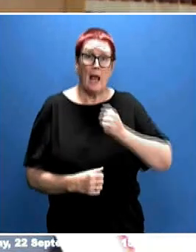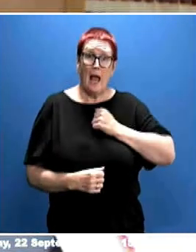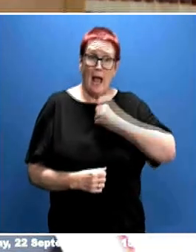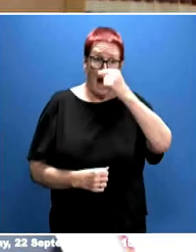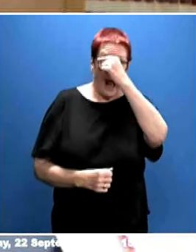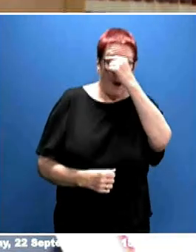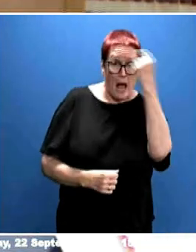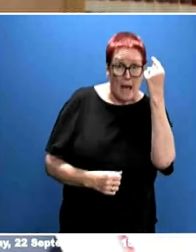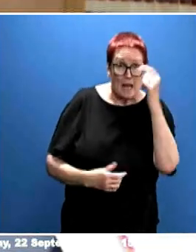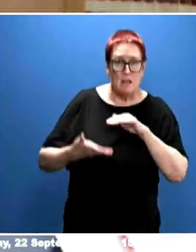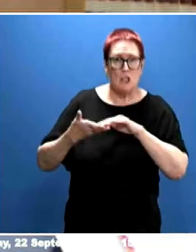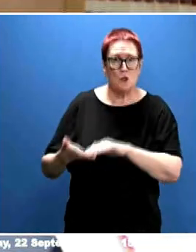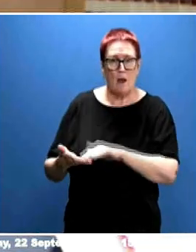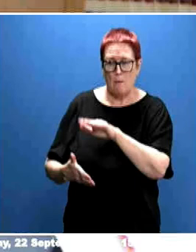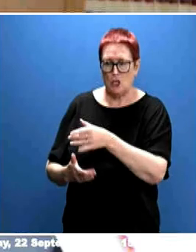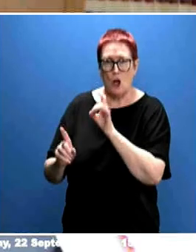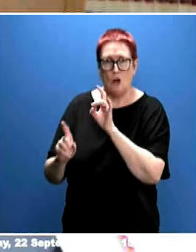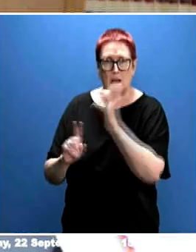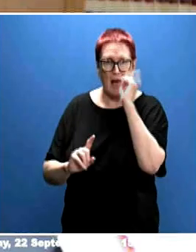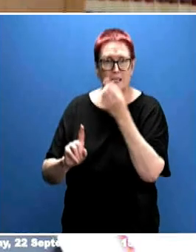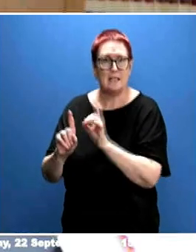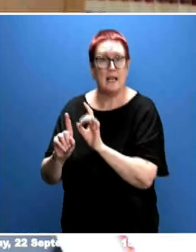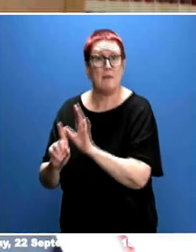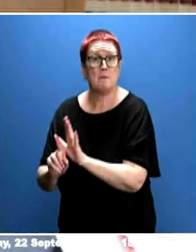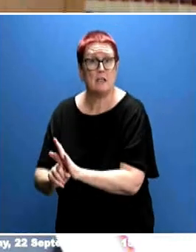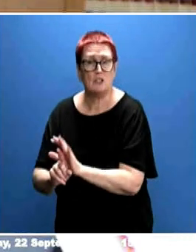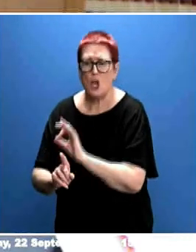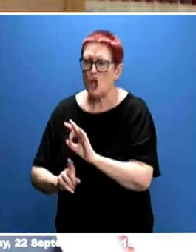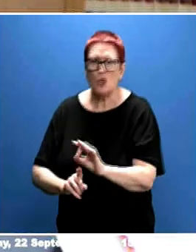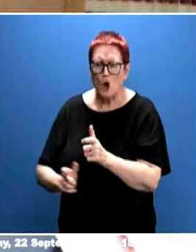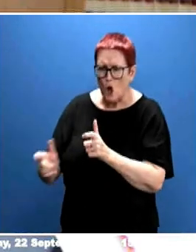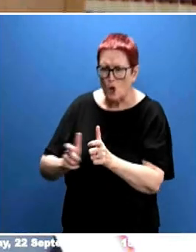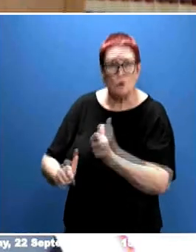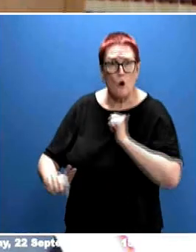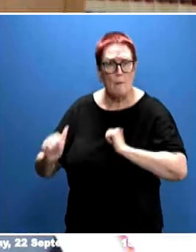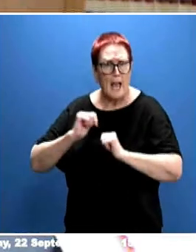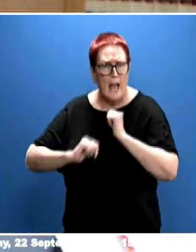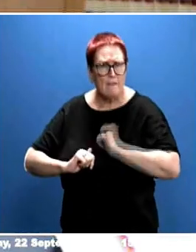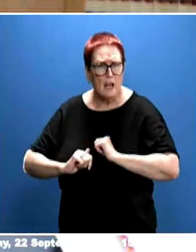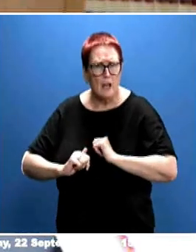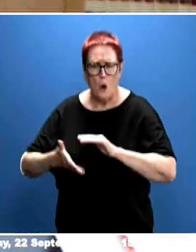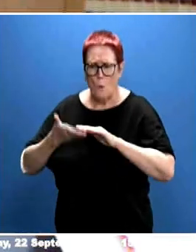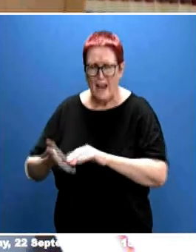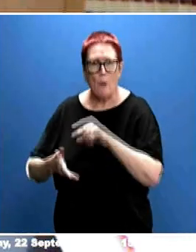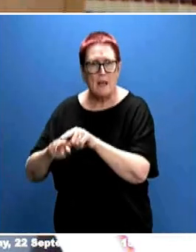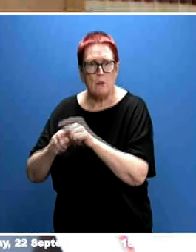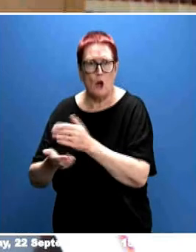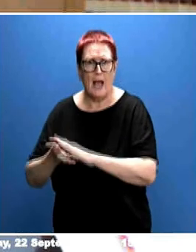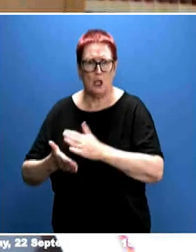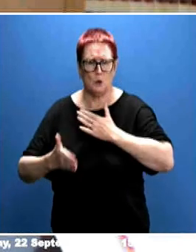It's getting alongside the child, helping them co-regulate, understand those immediate emotions.